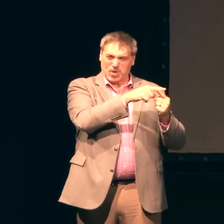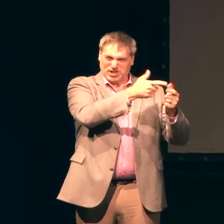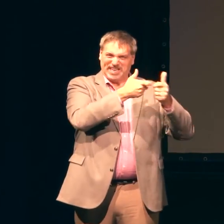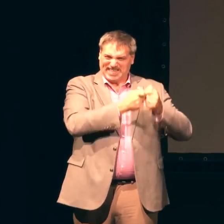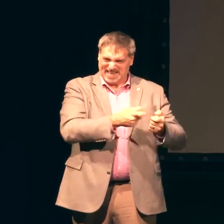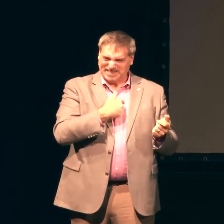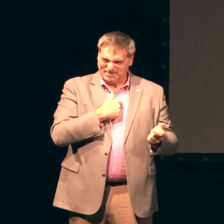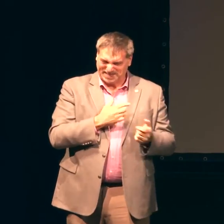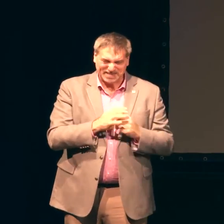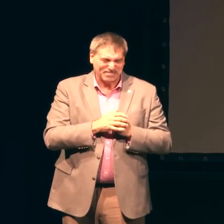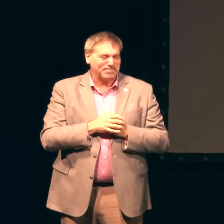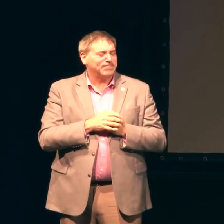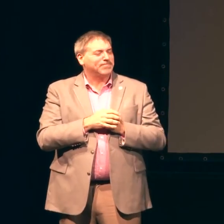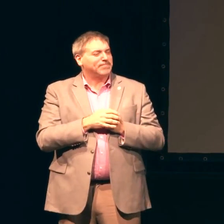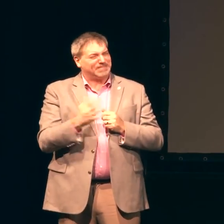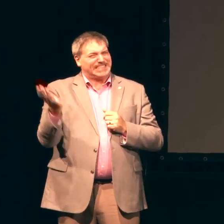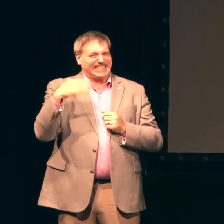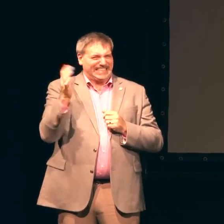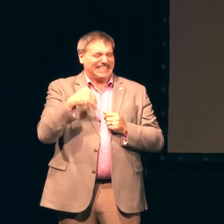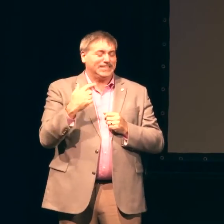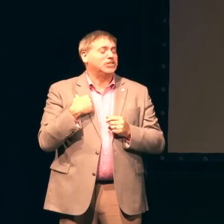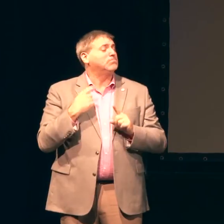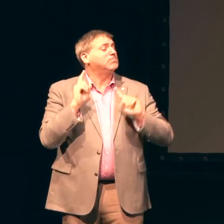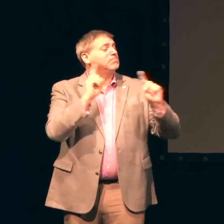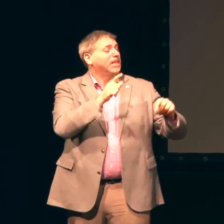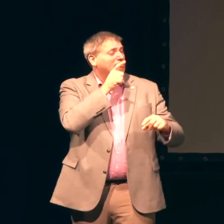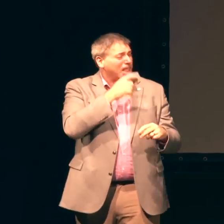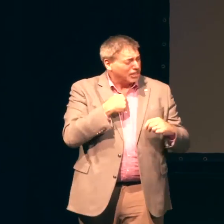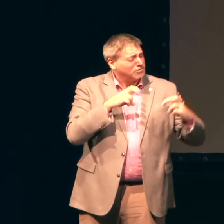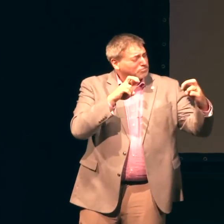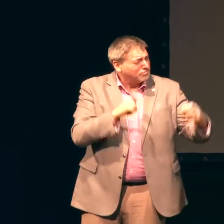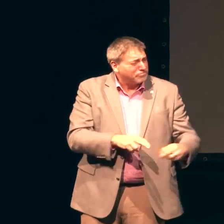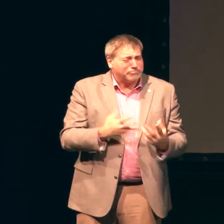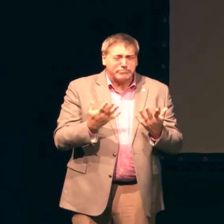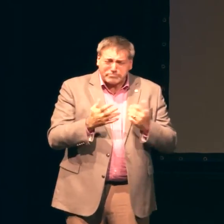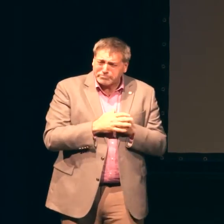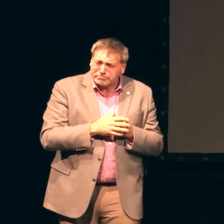a discussion with her and that's when my friend texted me and encouraged me to meet with this